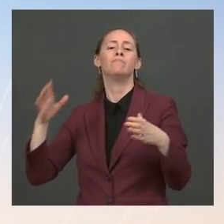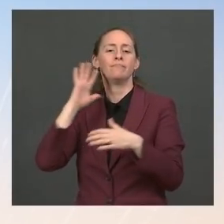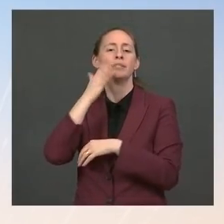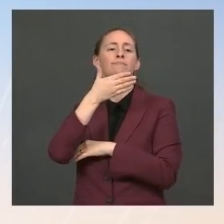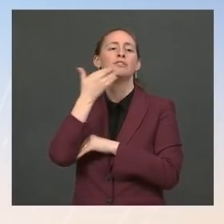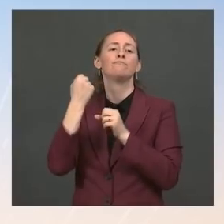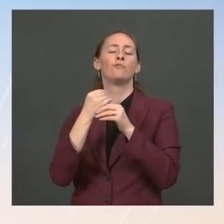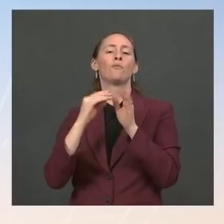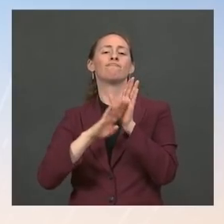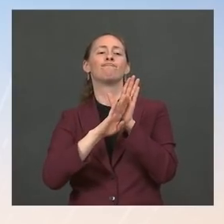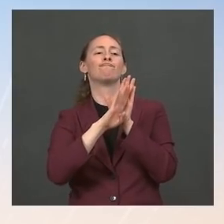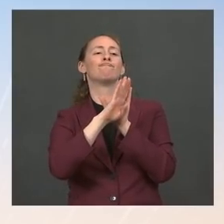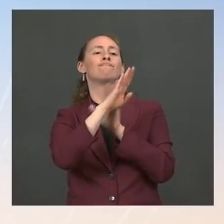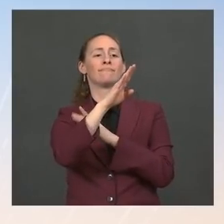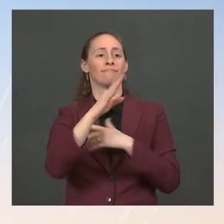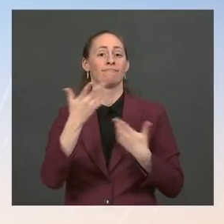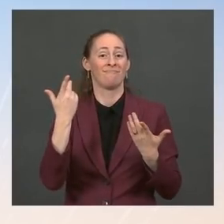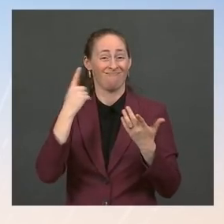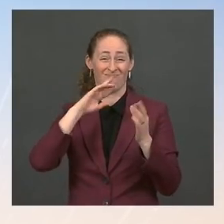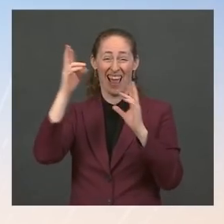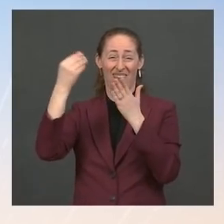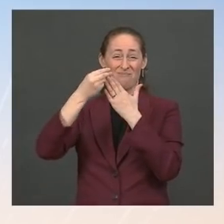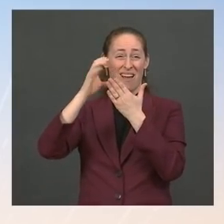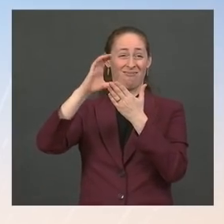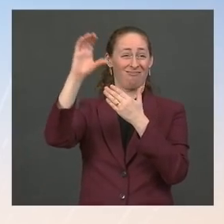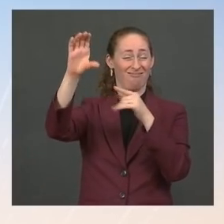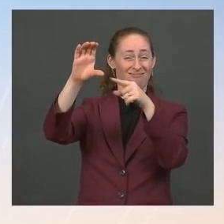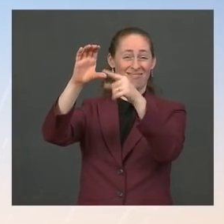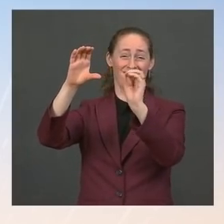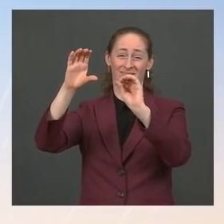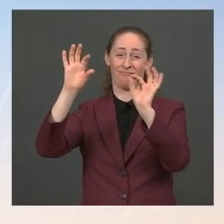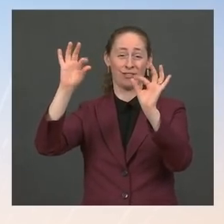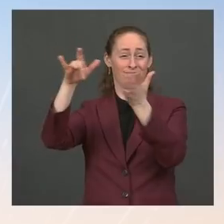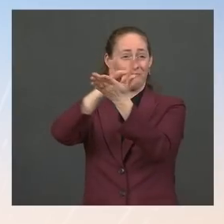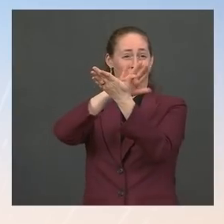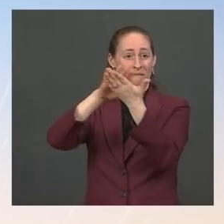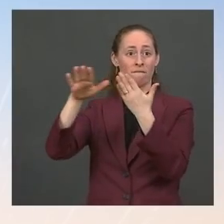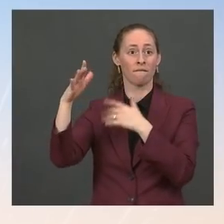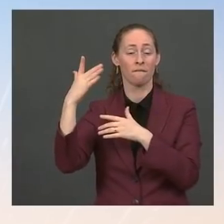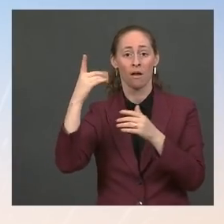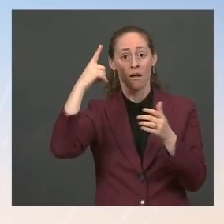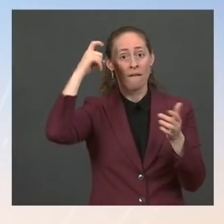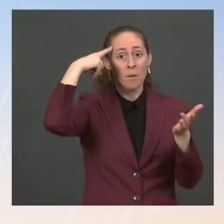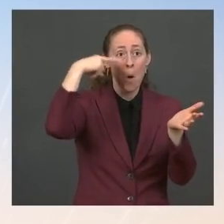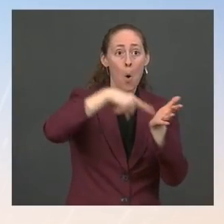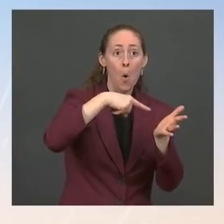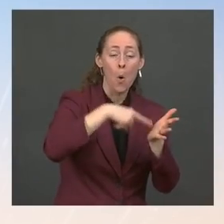Mark Zandi don't think it will have a negative inflationary impact. The Press: On a separate issue: On November 16th,